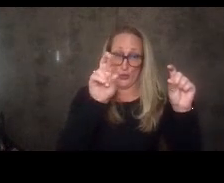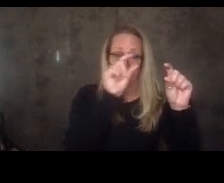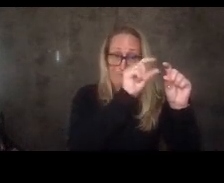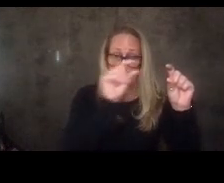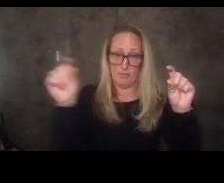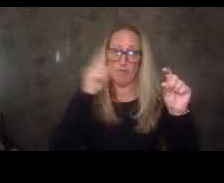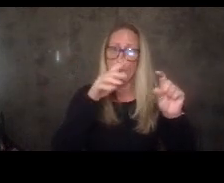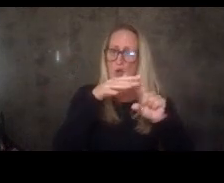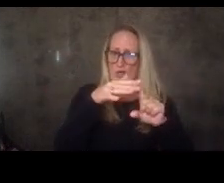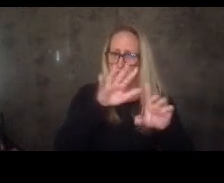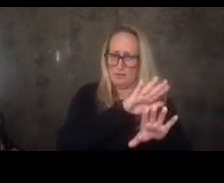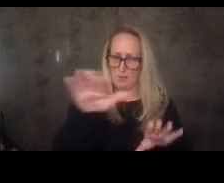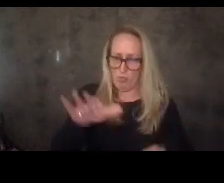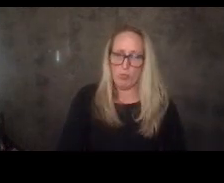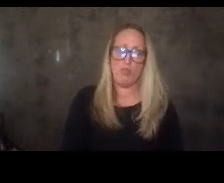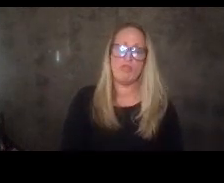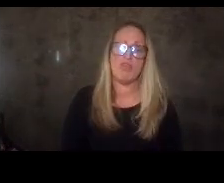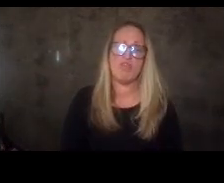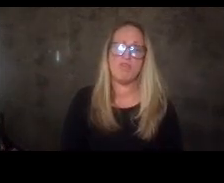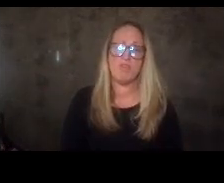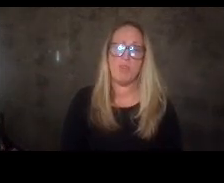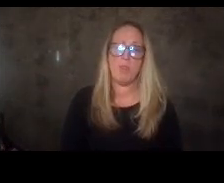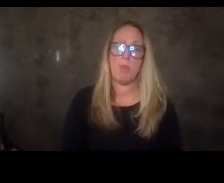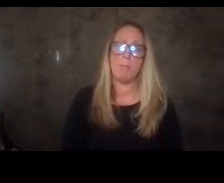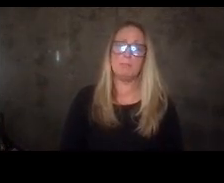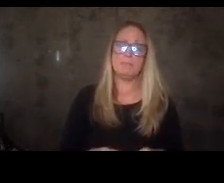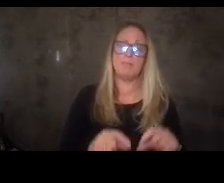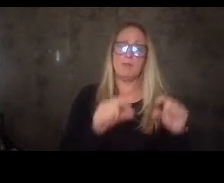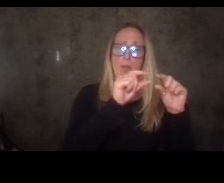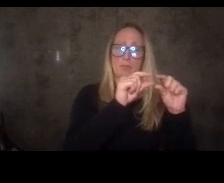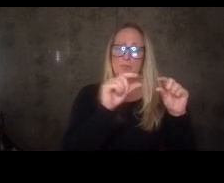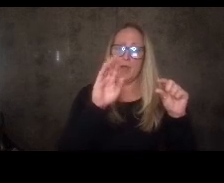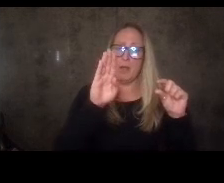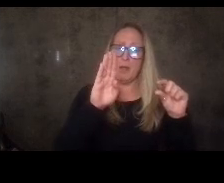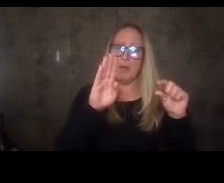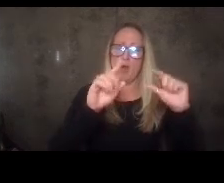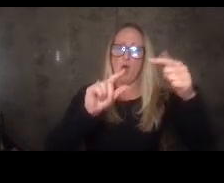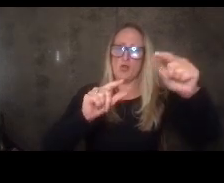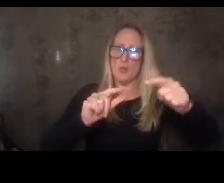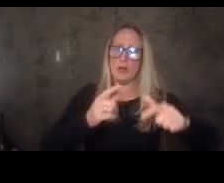Again, for context, you'll want to also use the banded rows like we have here. The alternating blue and White Rose.